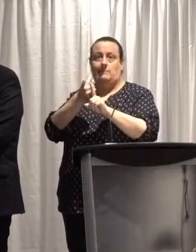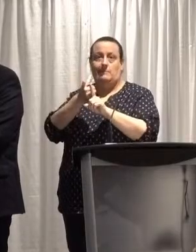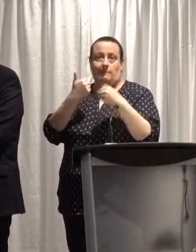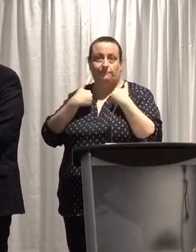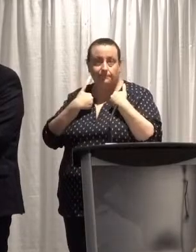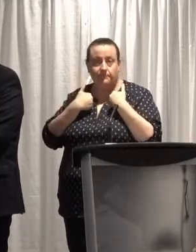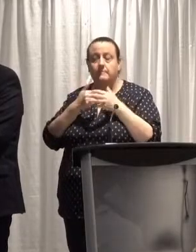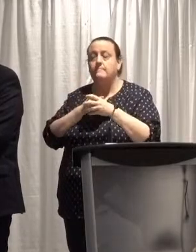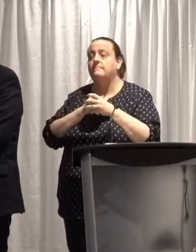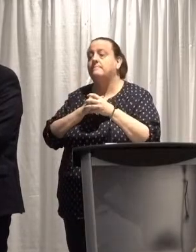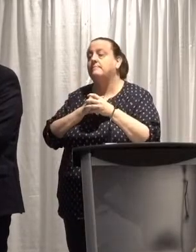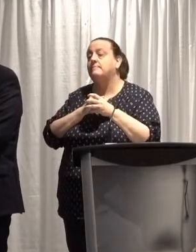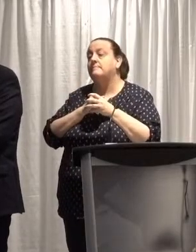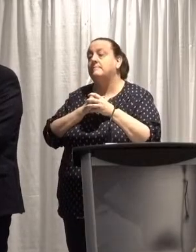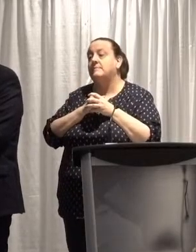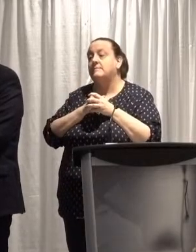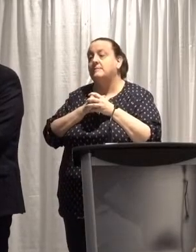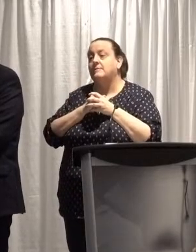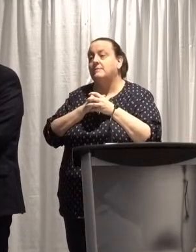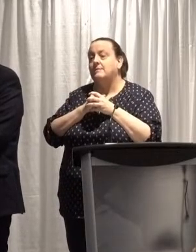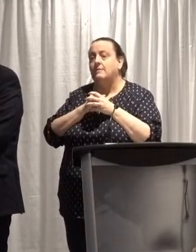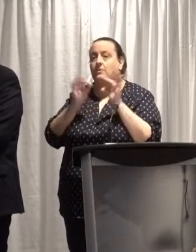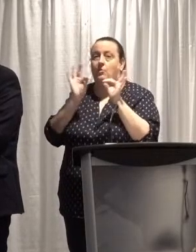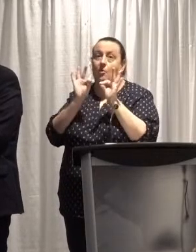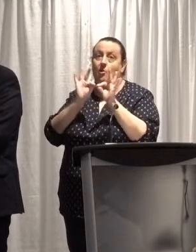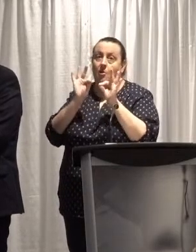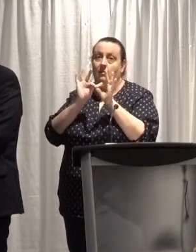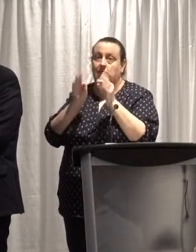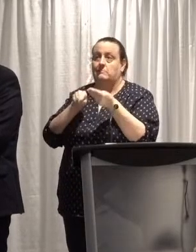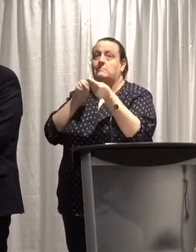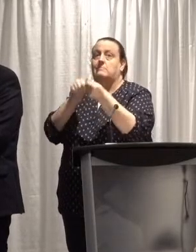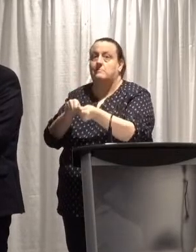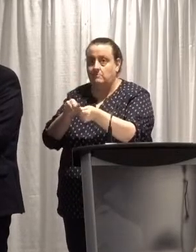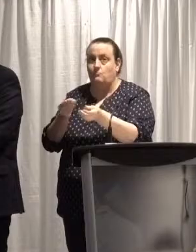AND THERE ARE WAY MORE COSTS THAN JUST TUITION,